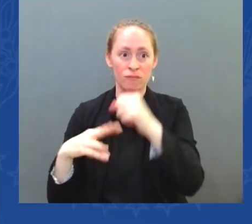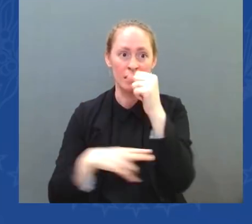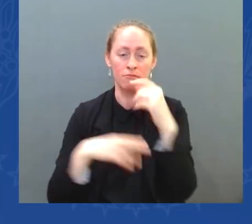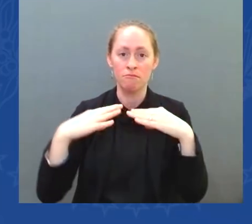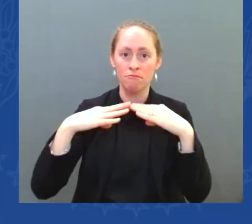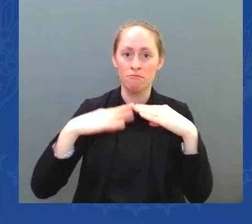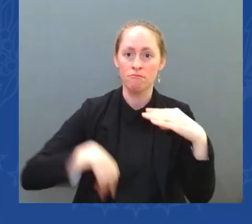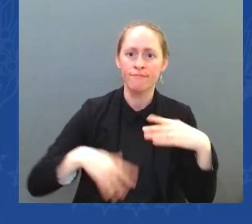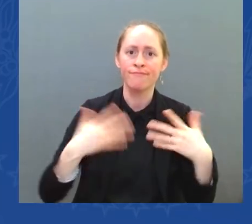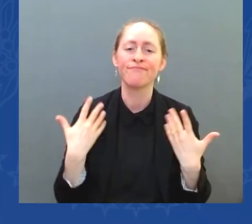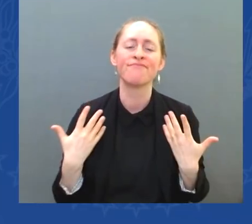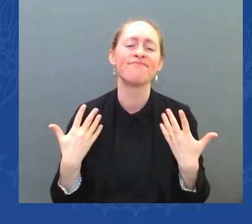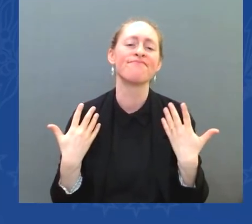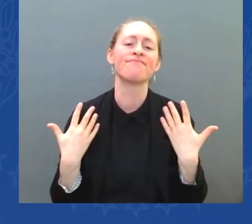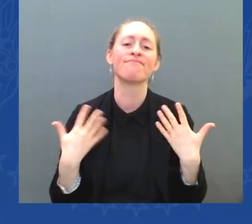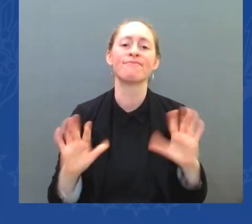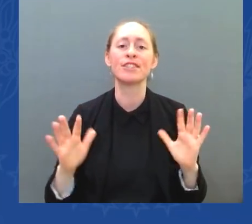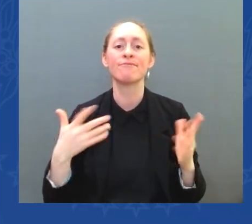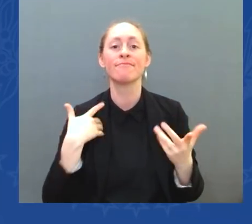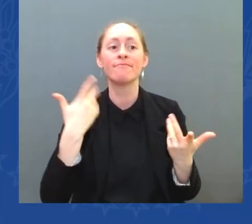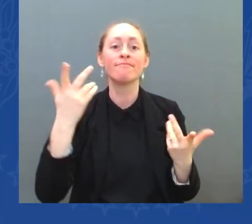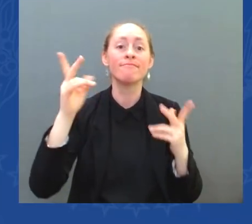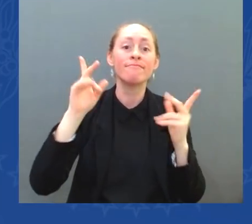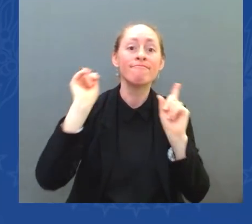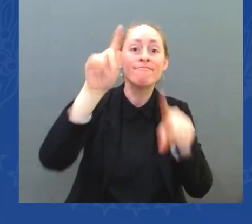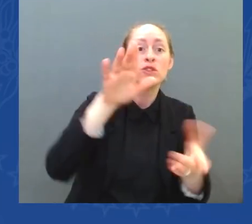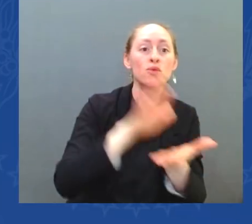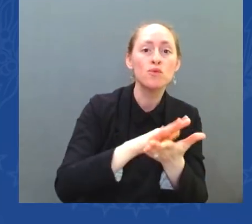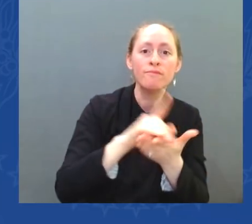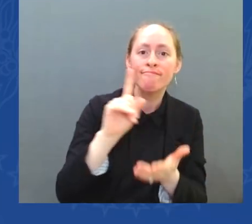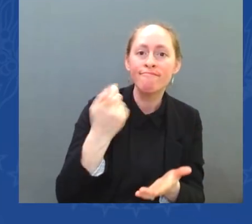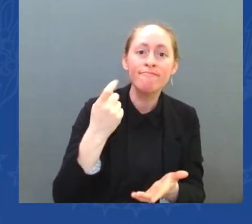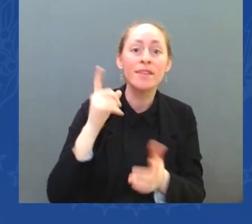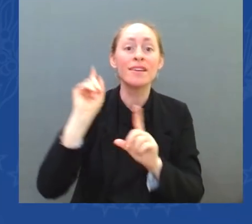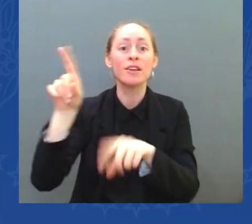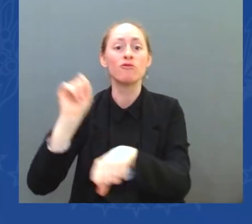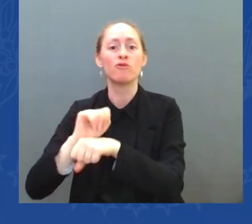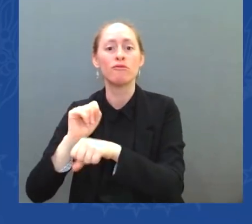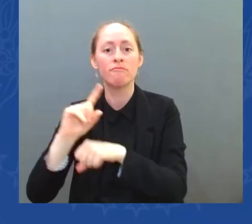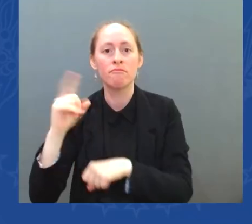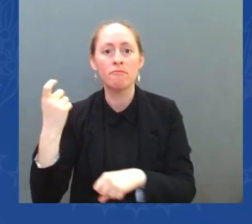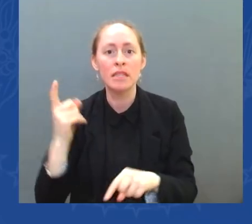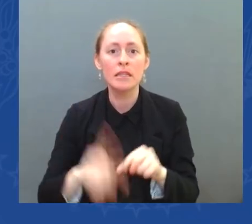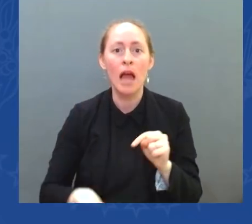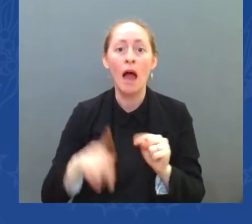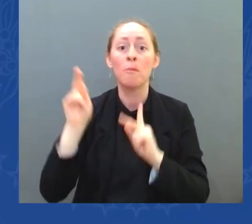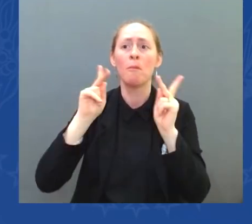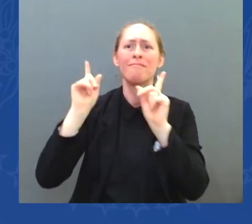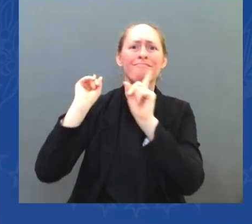They create longer delays for first responders when every second counts. And you all --